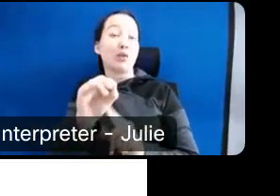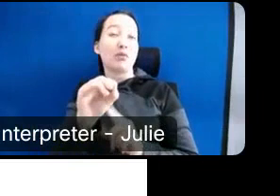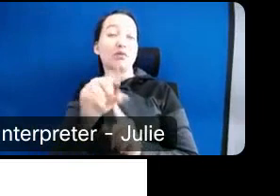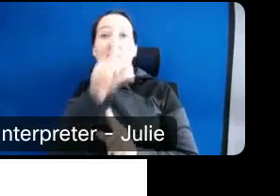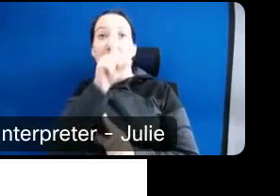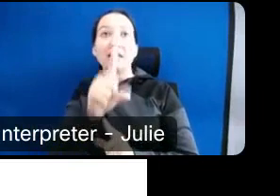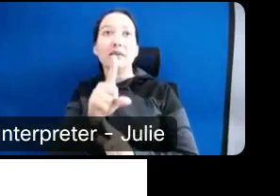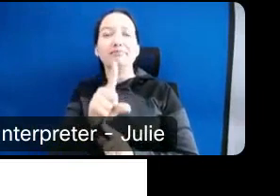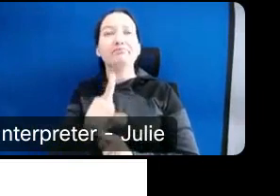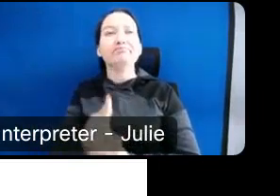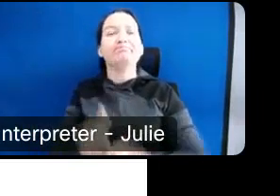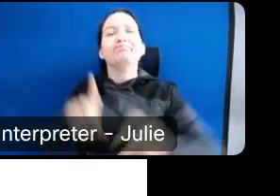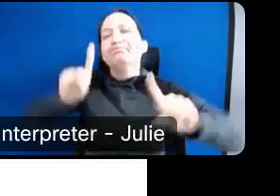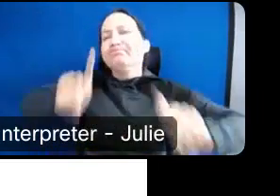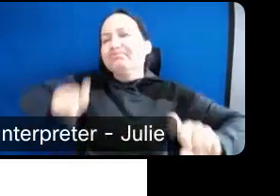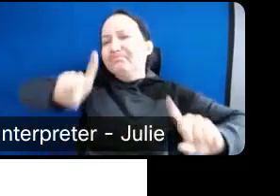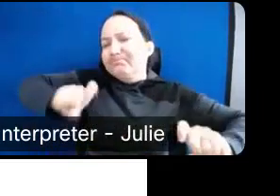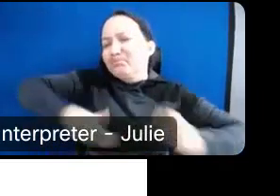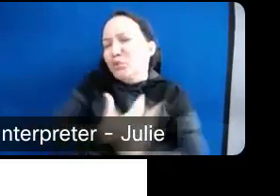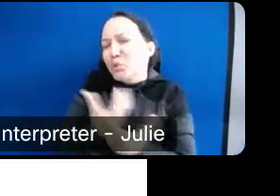A laboratory for new investments and new efforts.